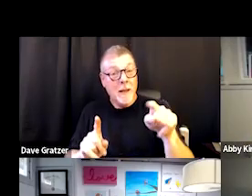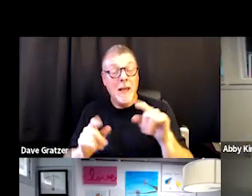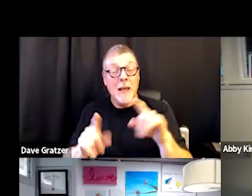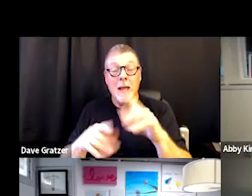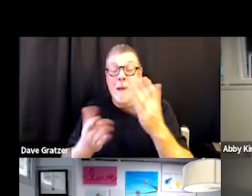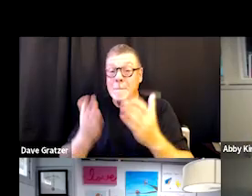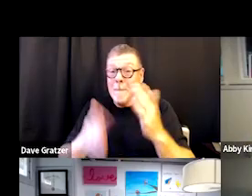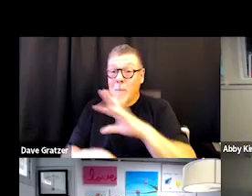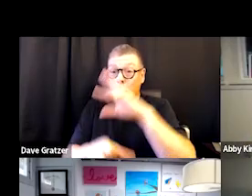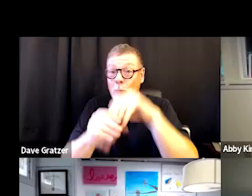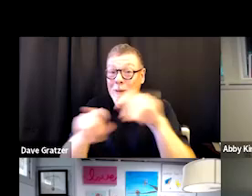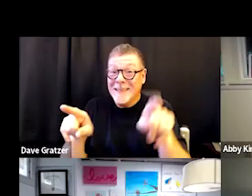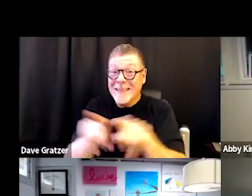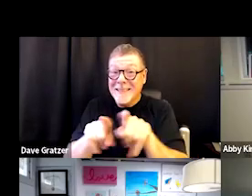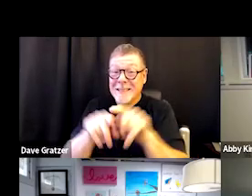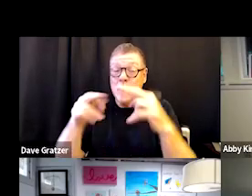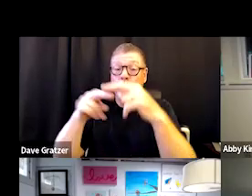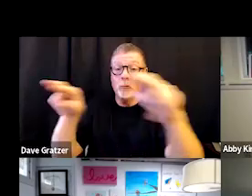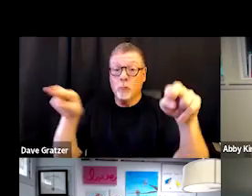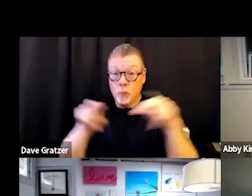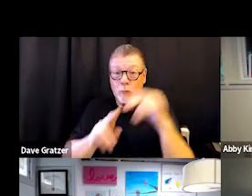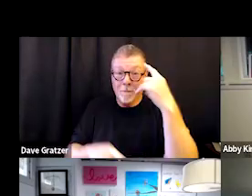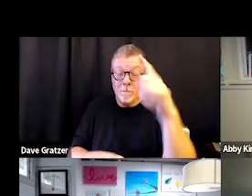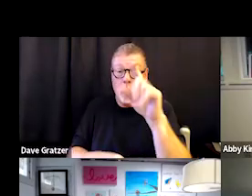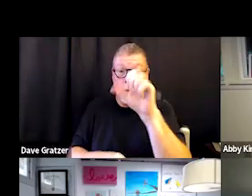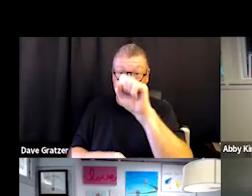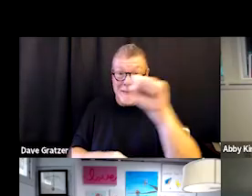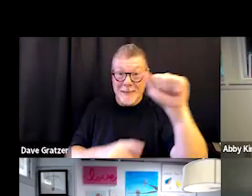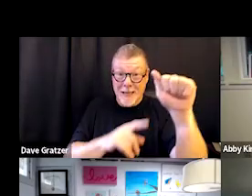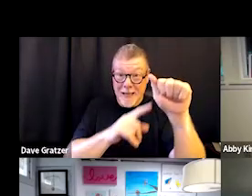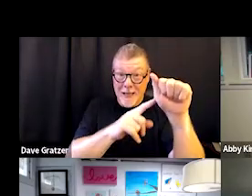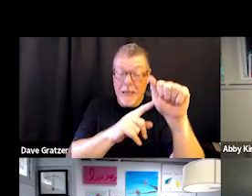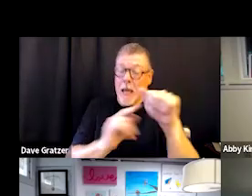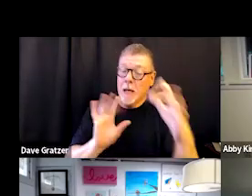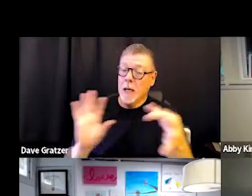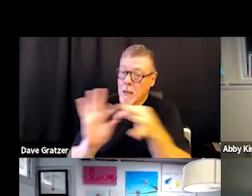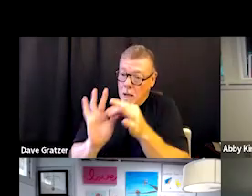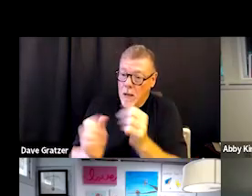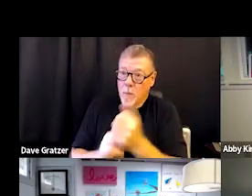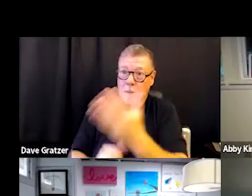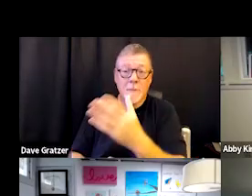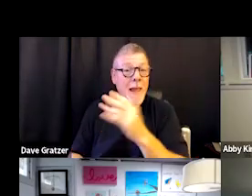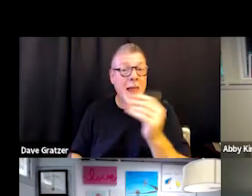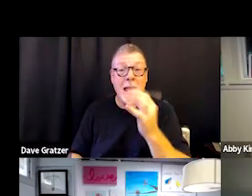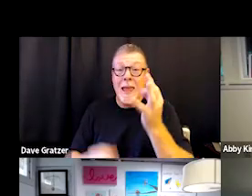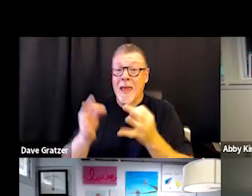and you wanna be able to connect with them. And if you don't have a state team lead, kind of,